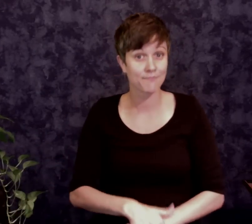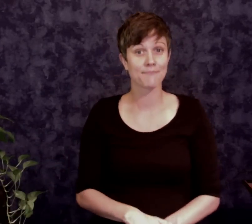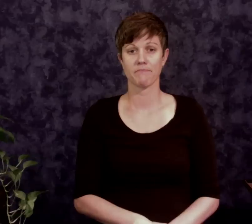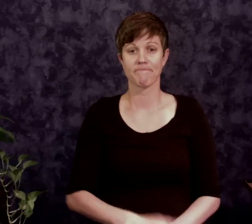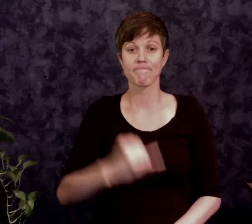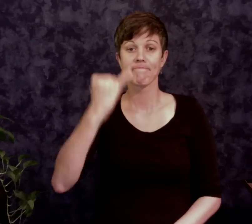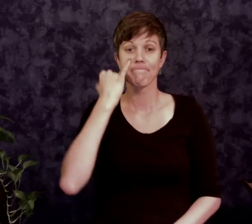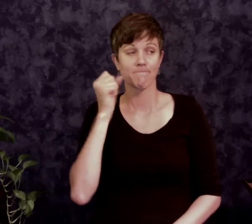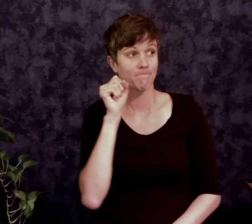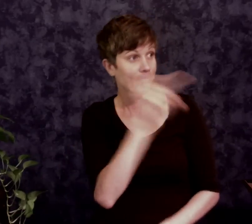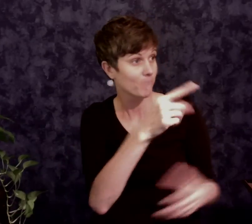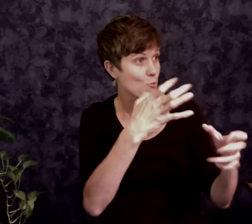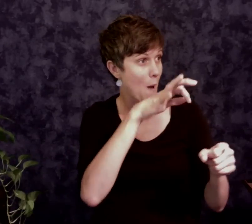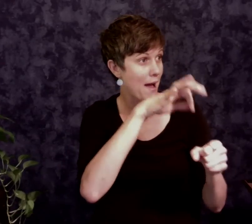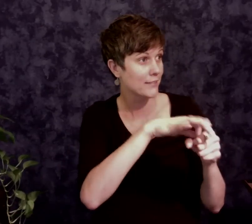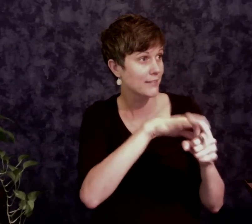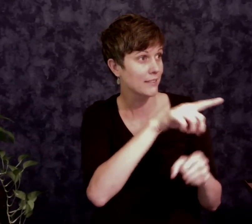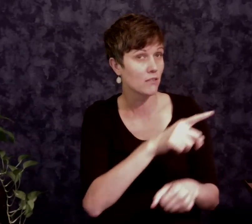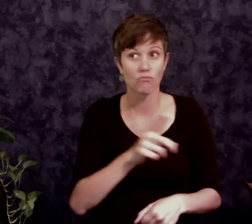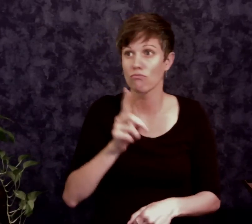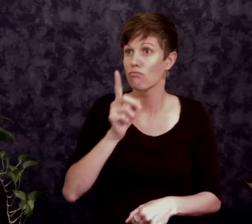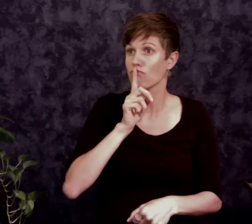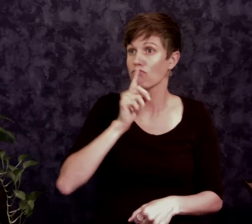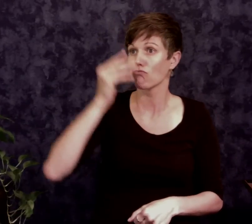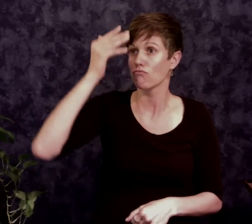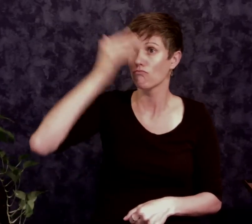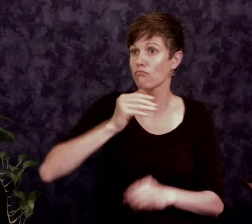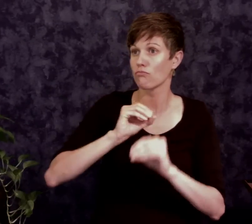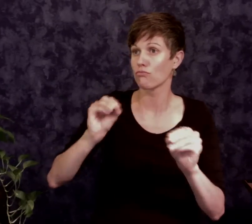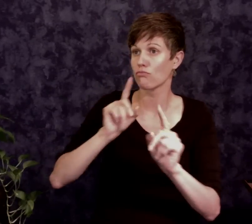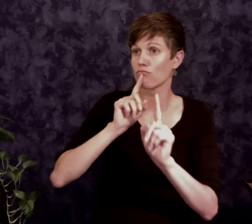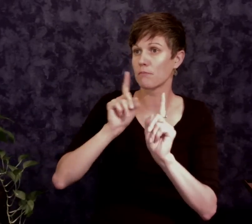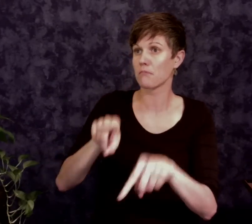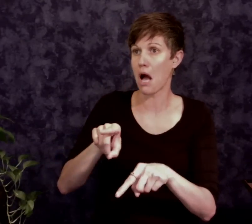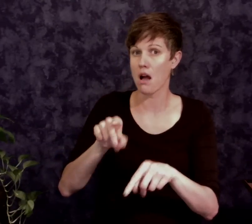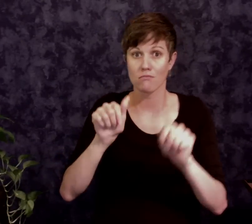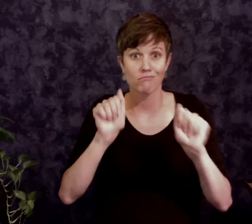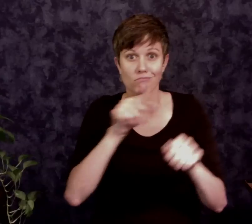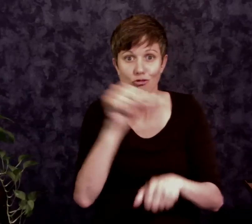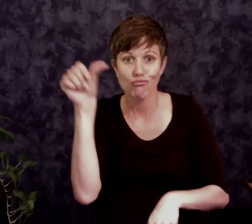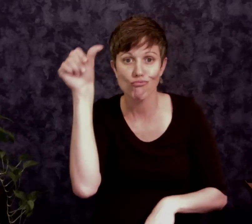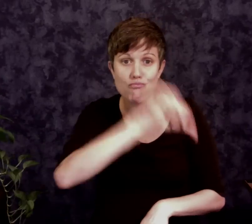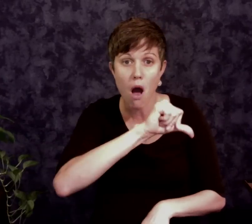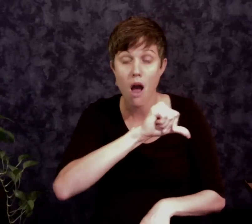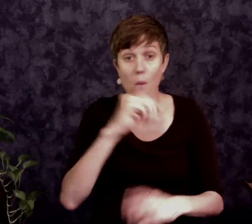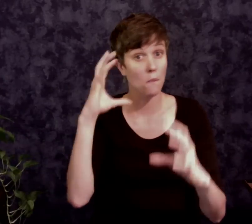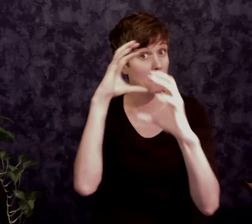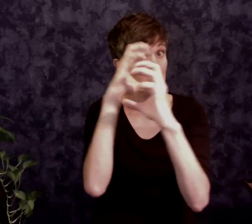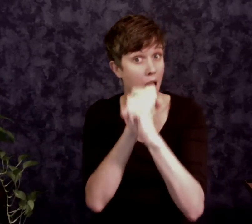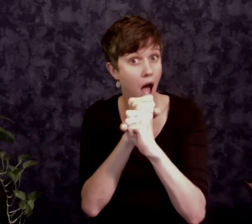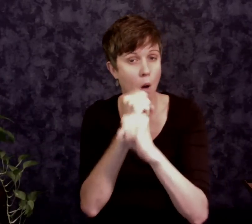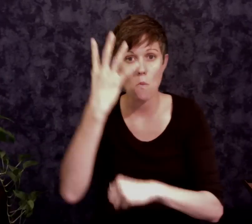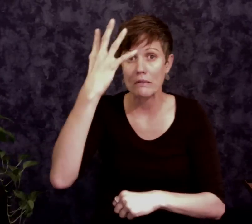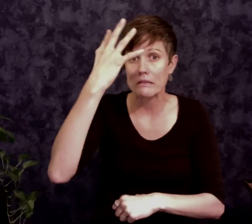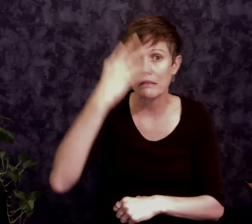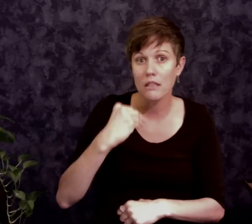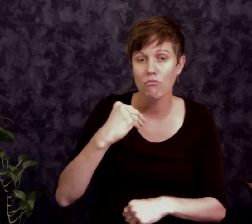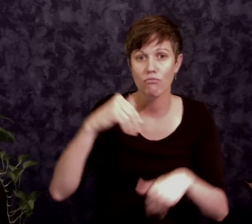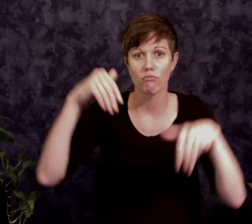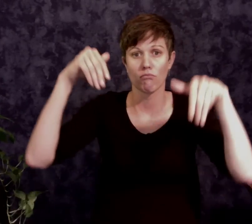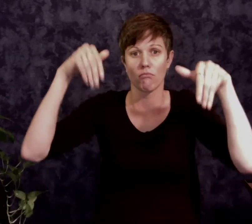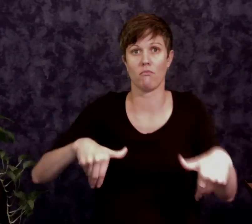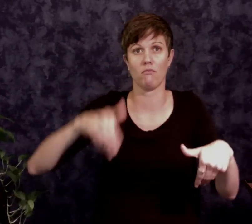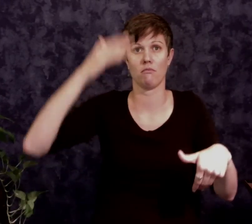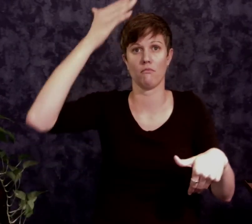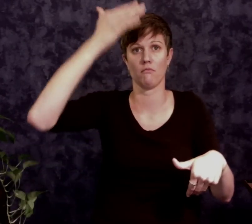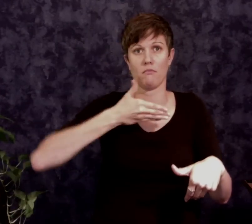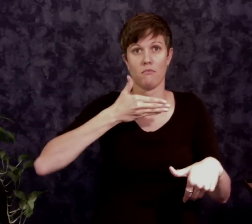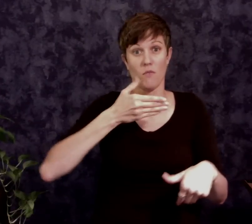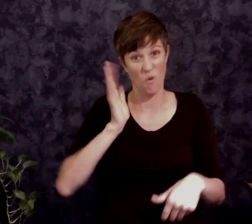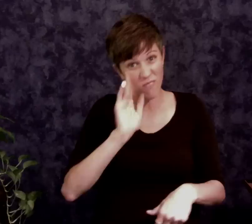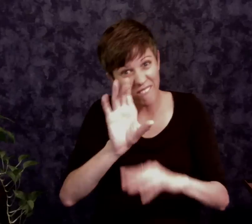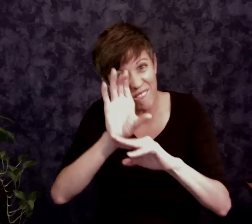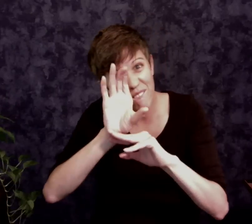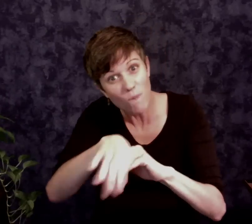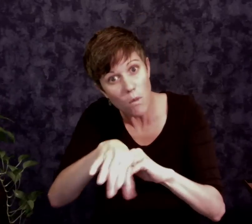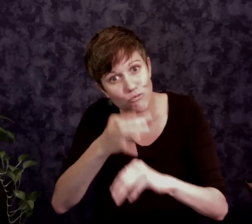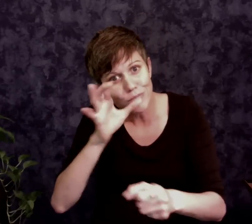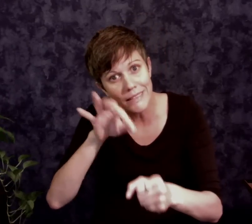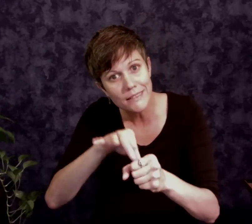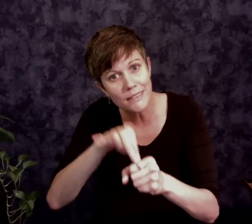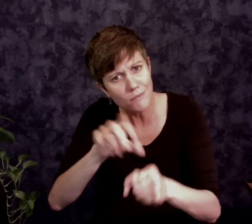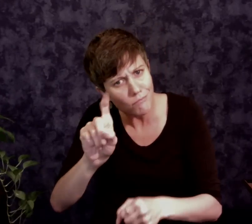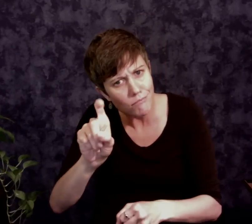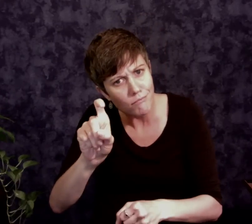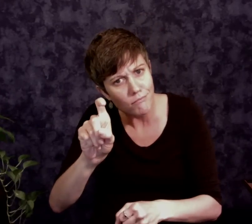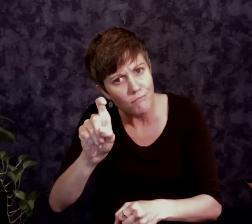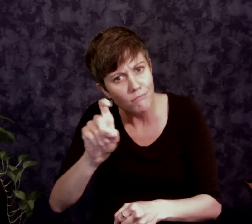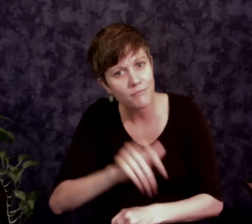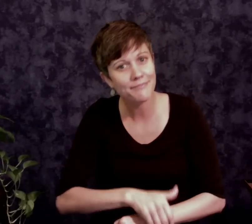If you ask while they are drunk, passed out, sleeping, or unable to respond, would you force them to drink tea?